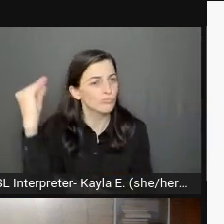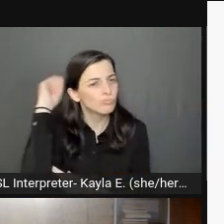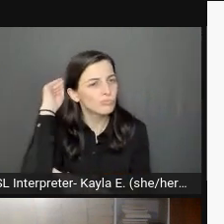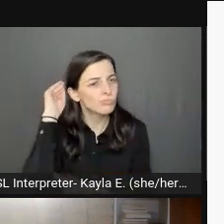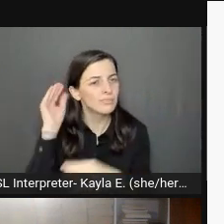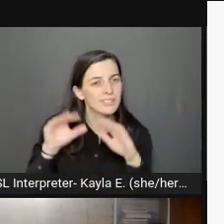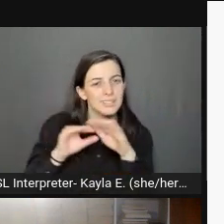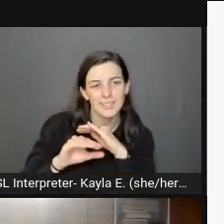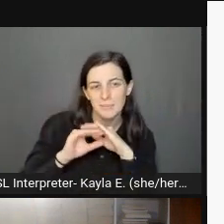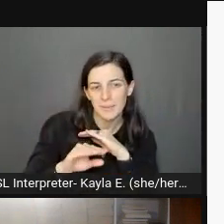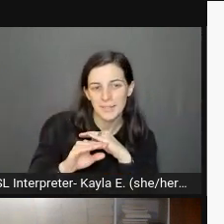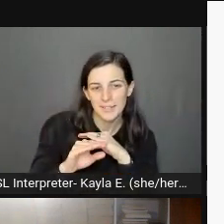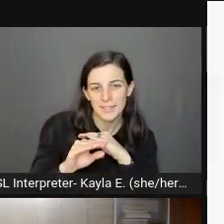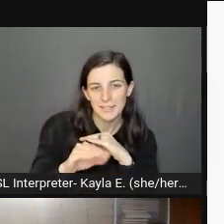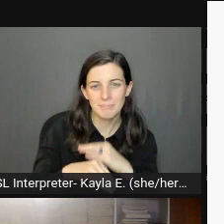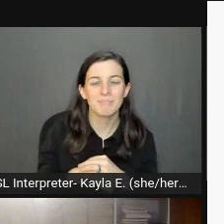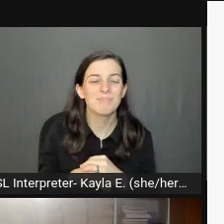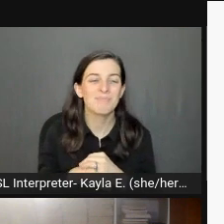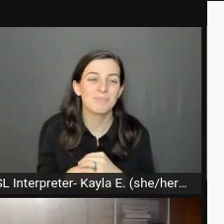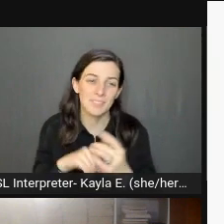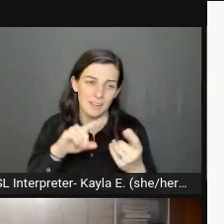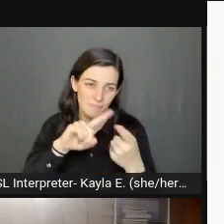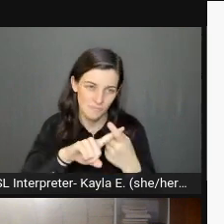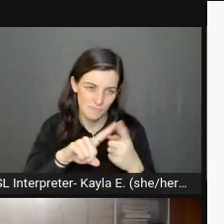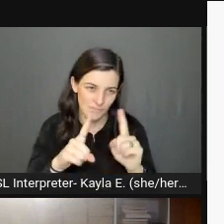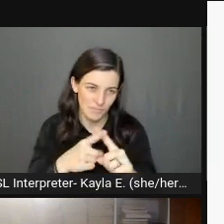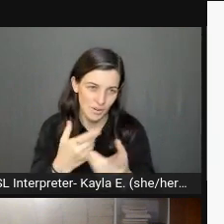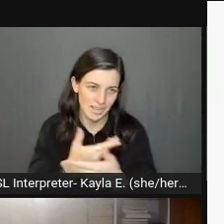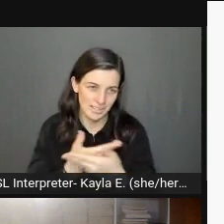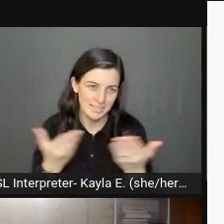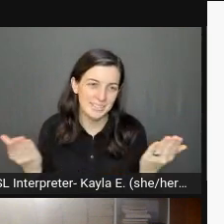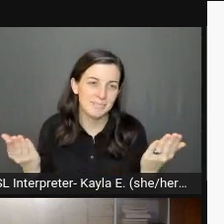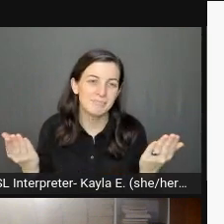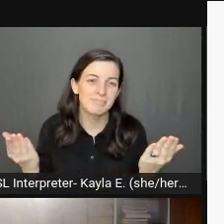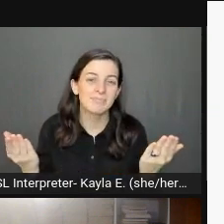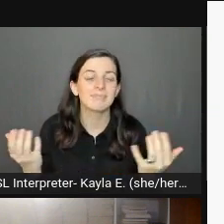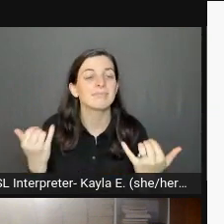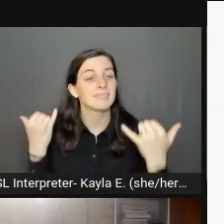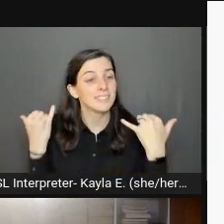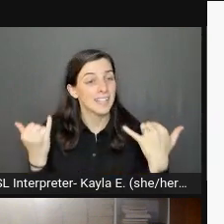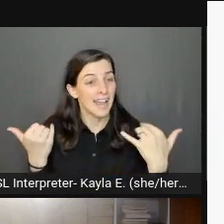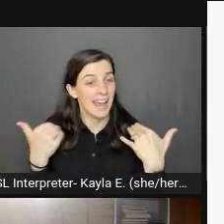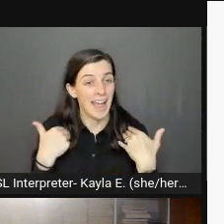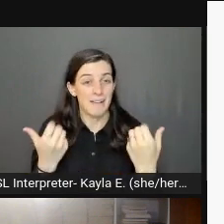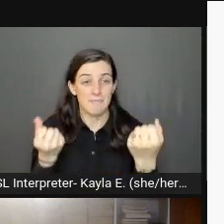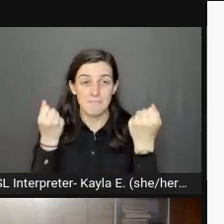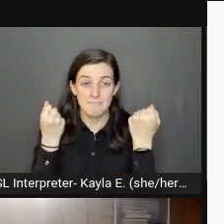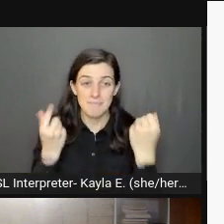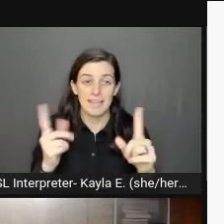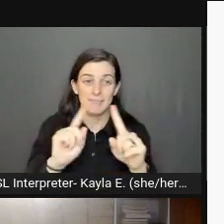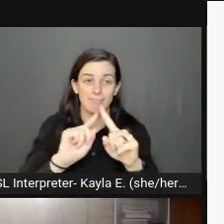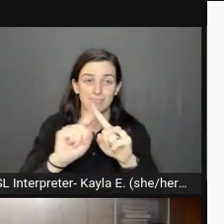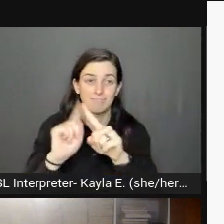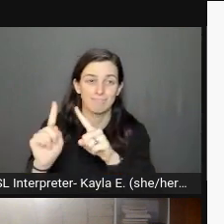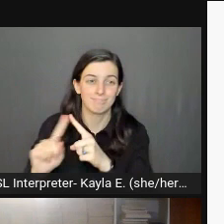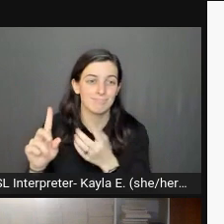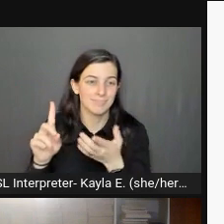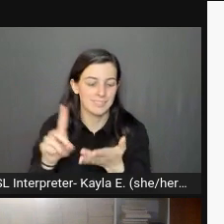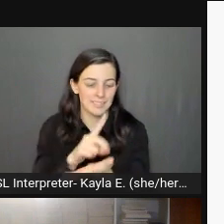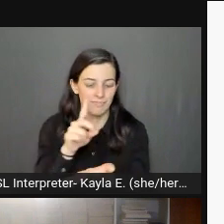Difference. Today, there are many definitions of accessibility, but I'm not going